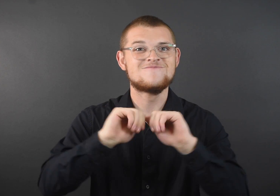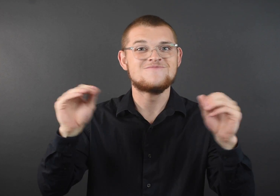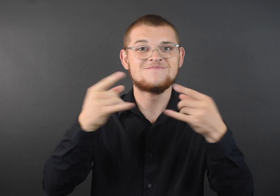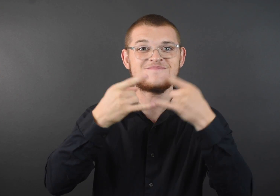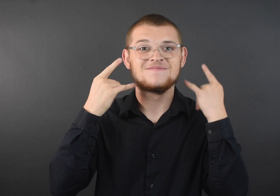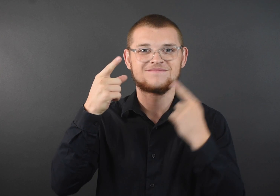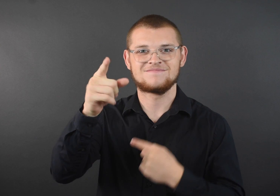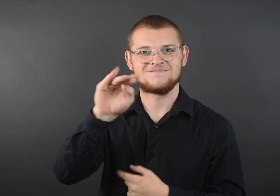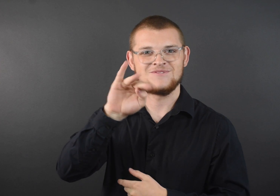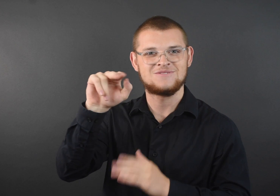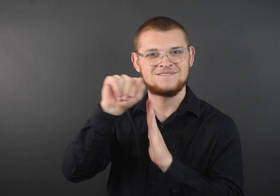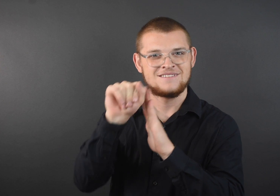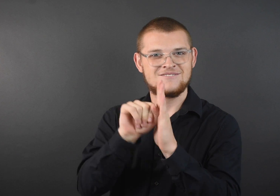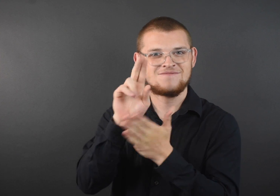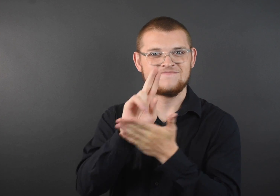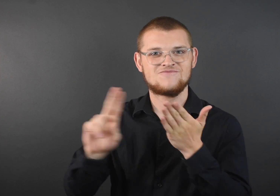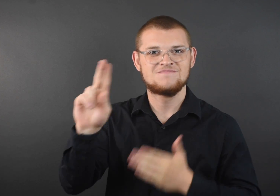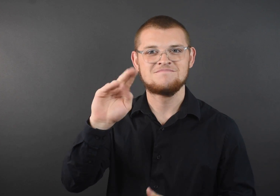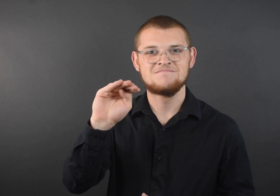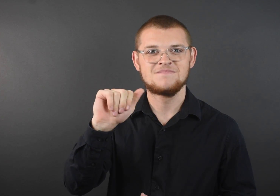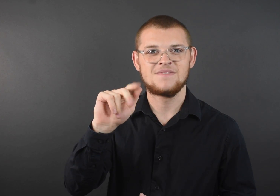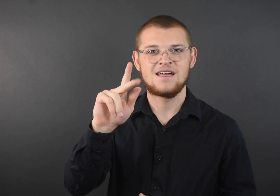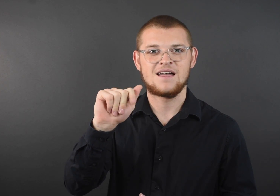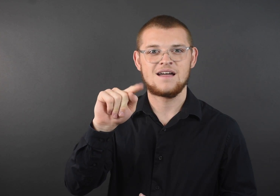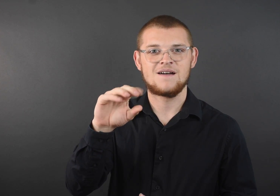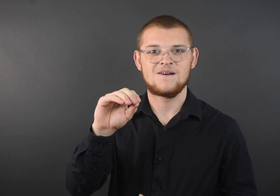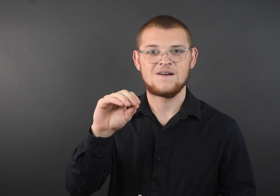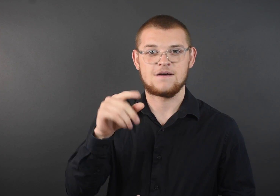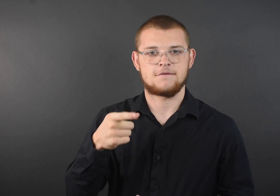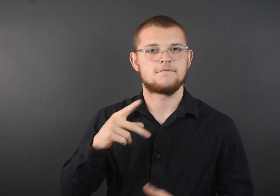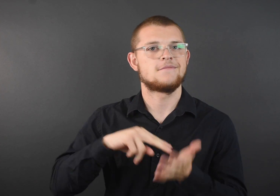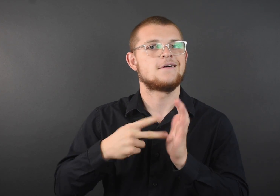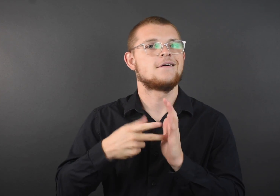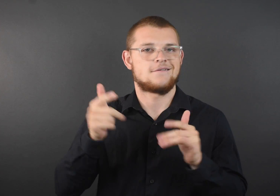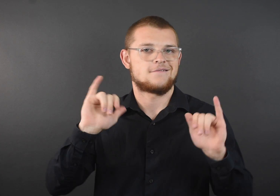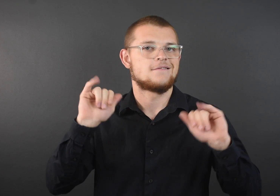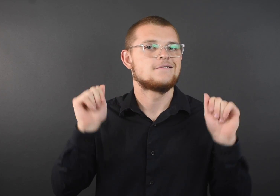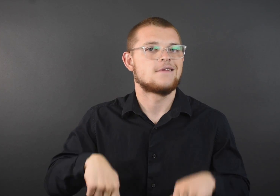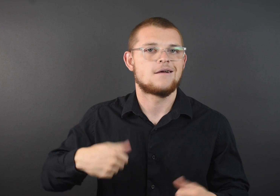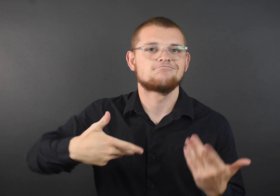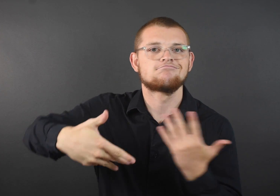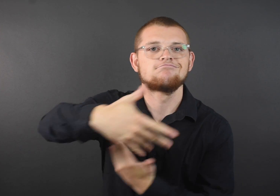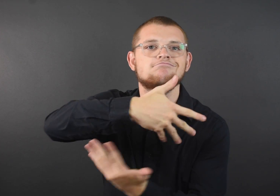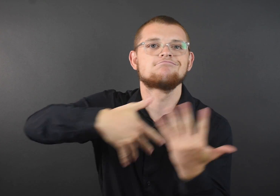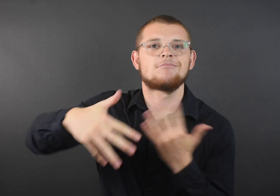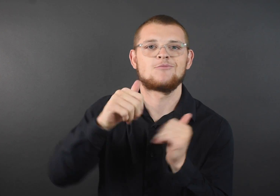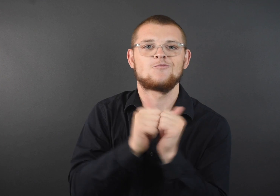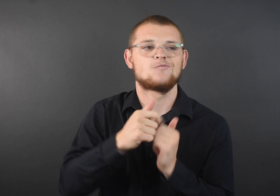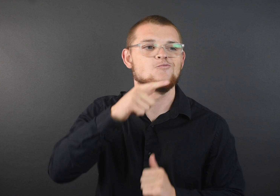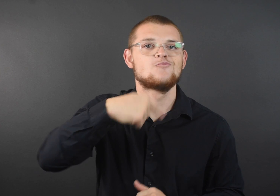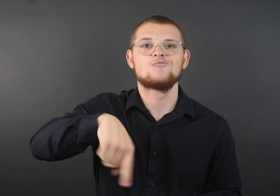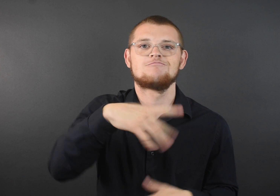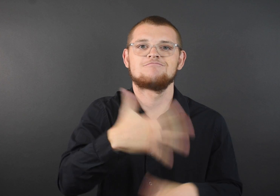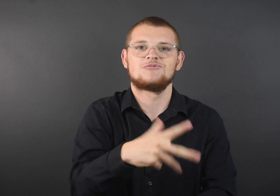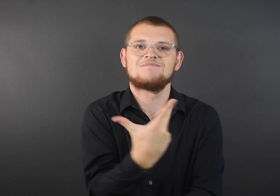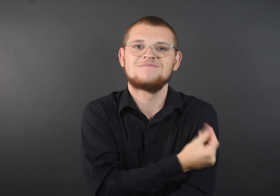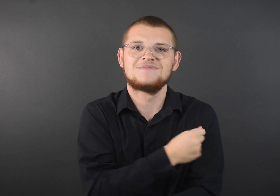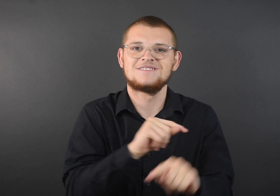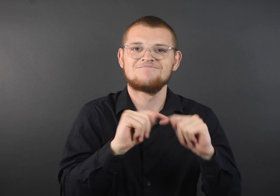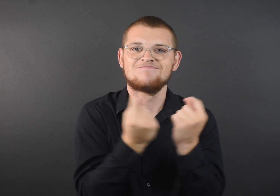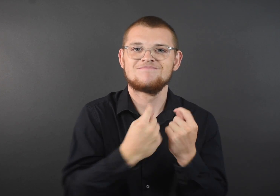Mankato. He'll also be able to hang out with his vaccinated teammates.